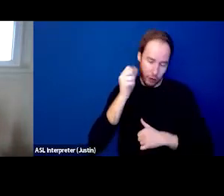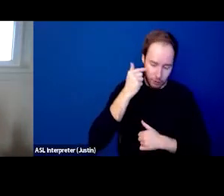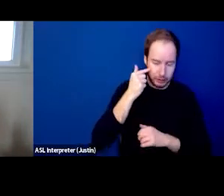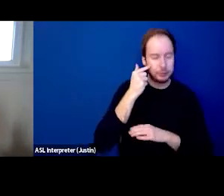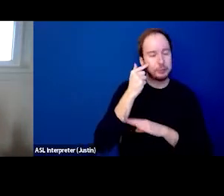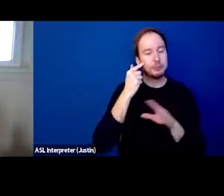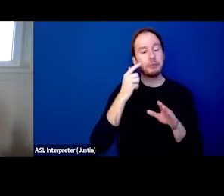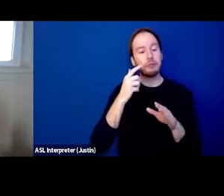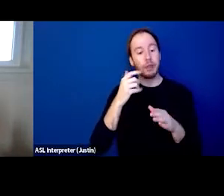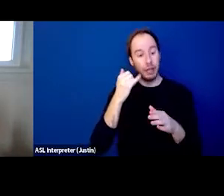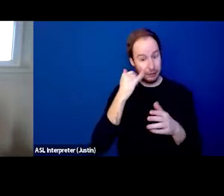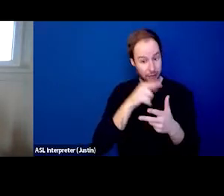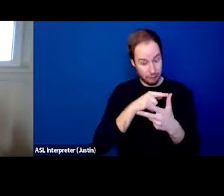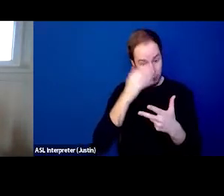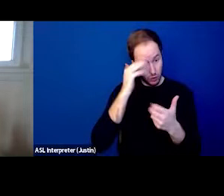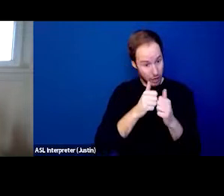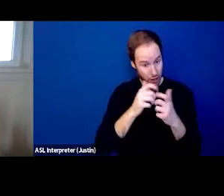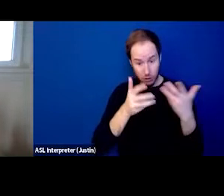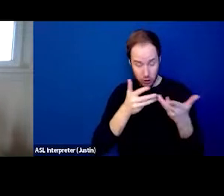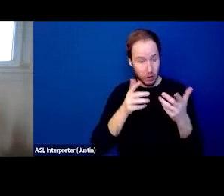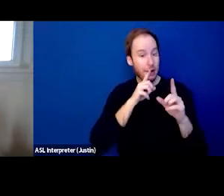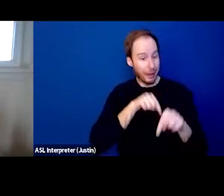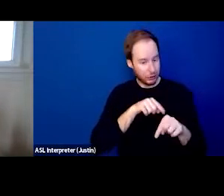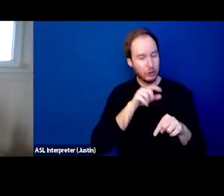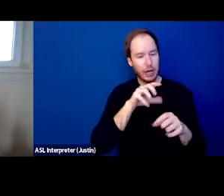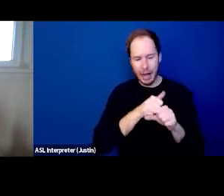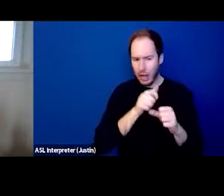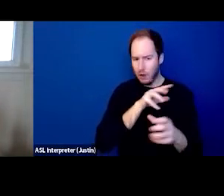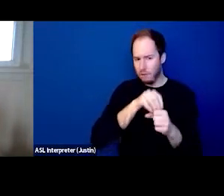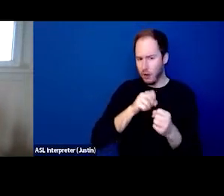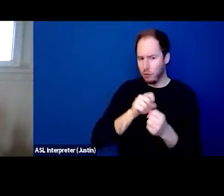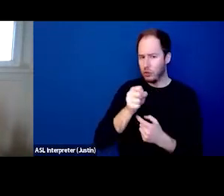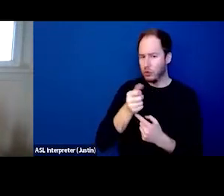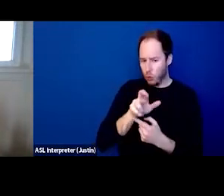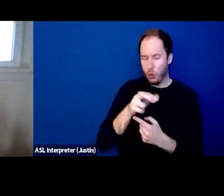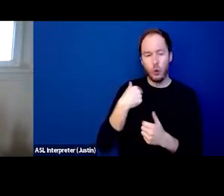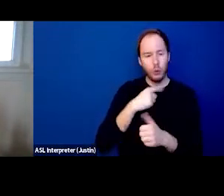oftentimes they want to know how they can get involved with SOAR, and we have created a specific document entitled